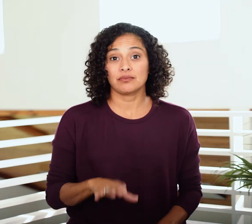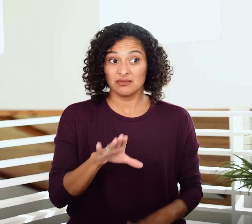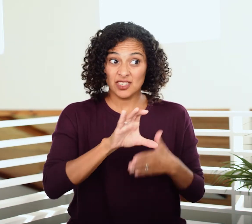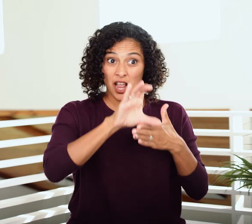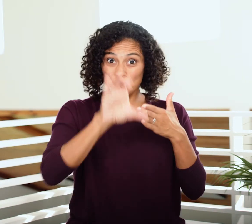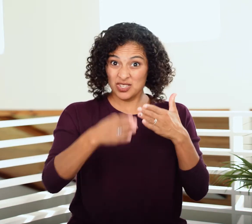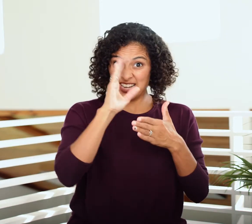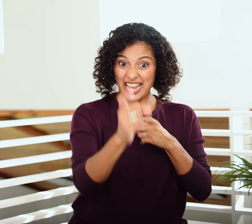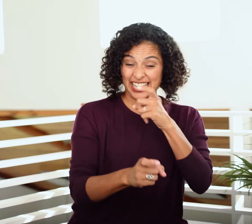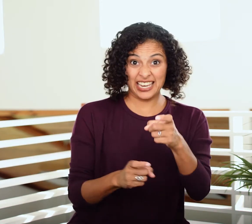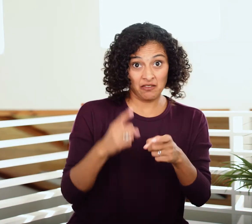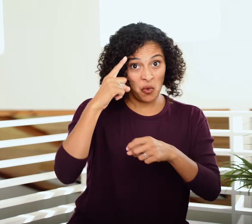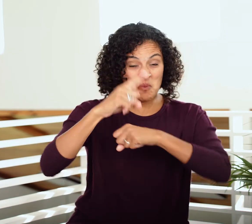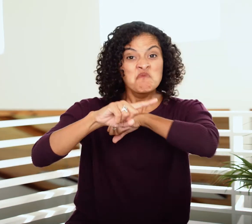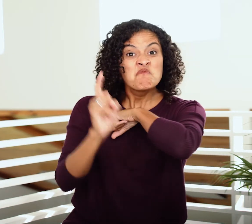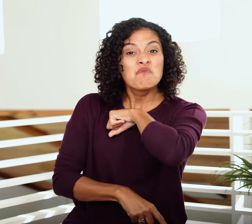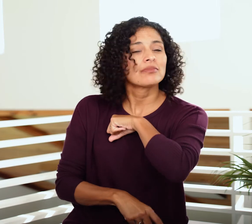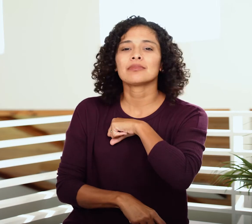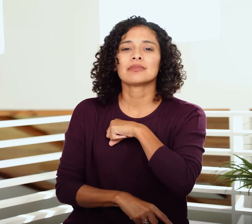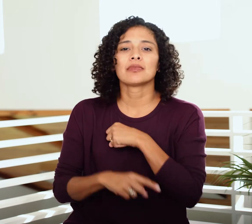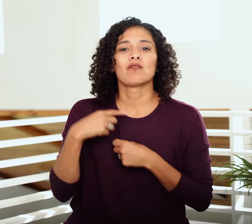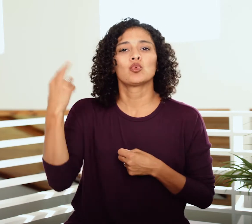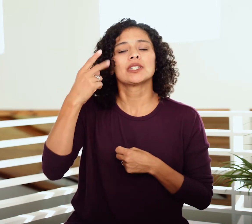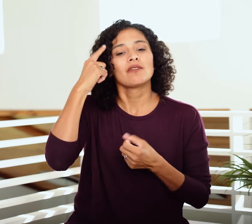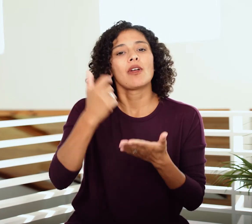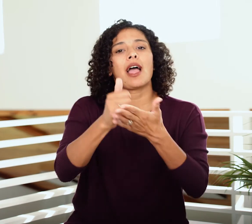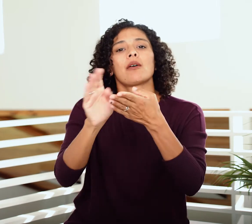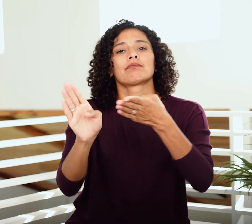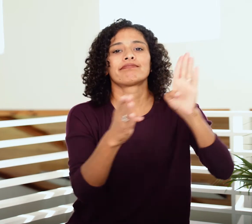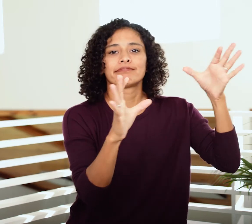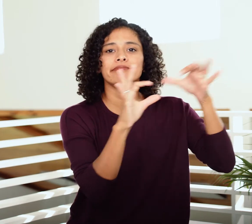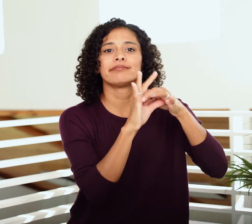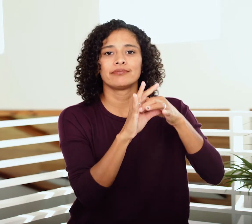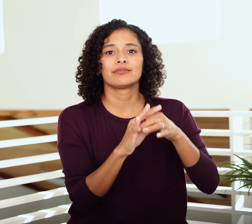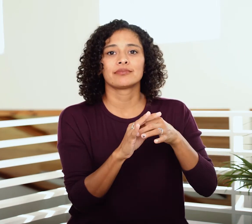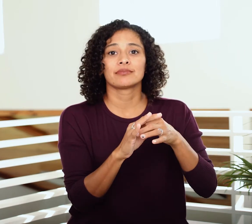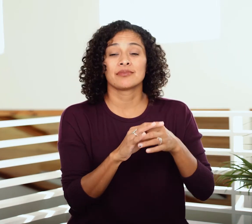But even these consequences doled out by God are a means of restoration, not just punishment.